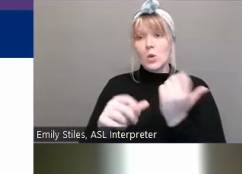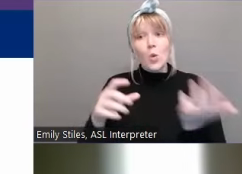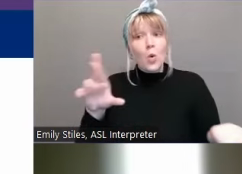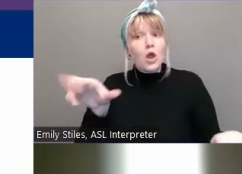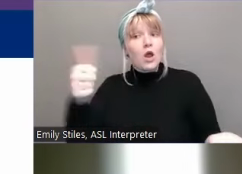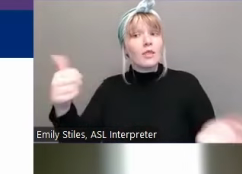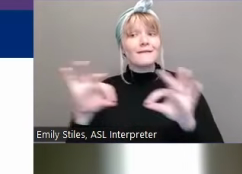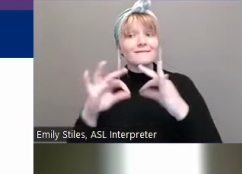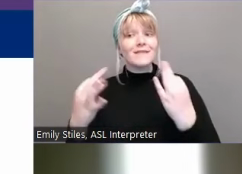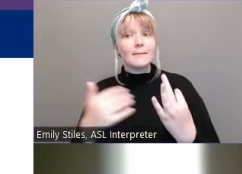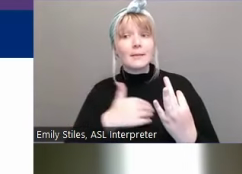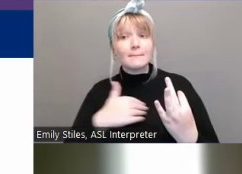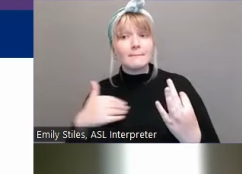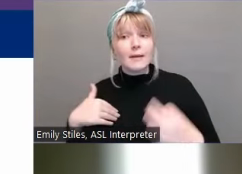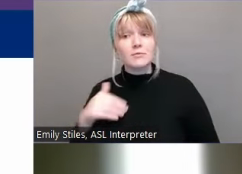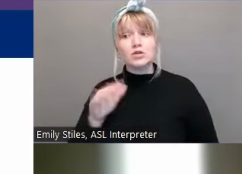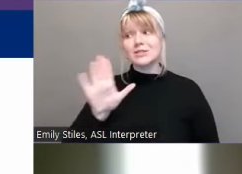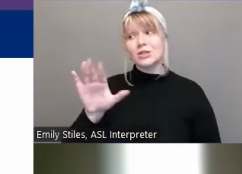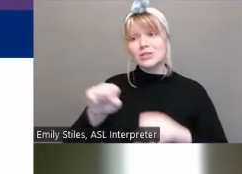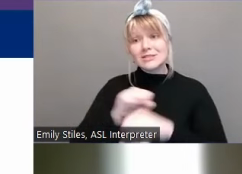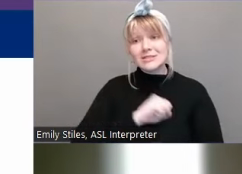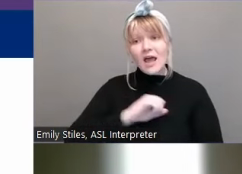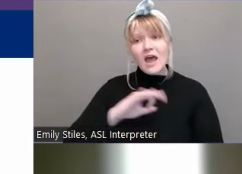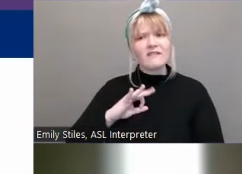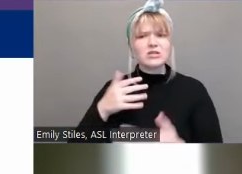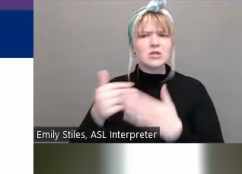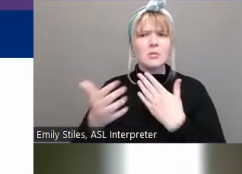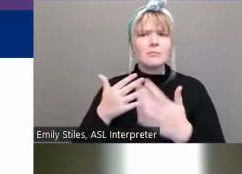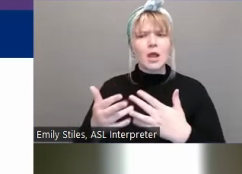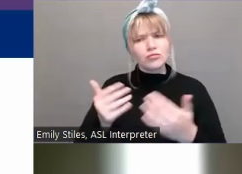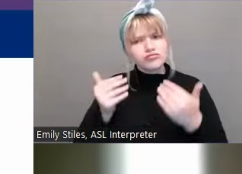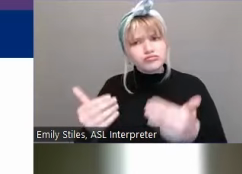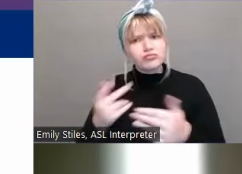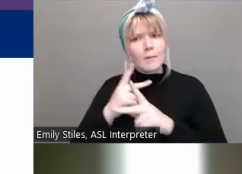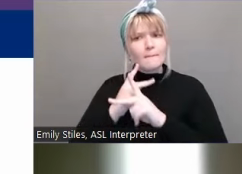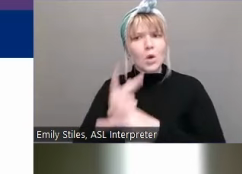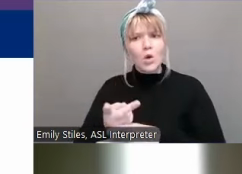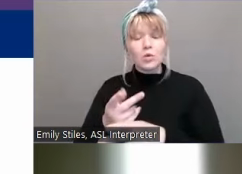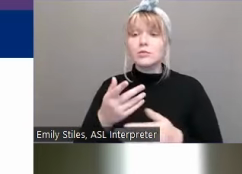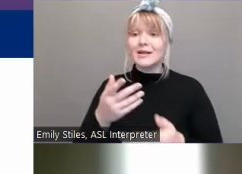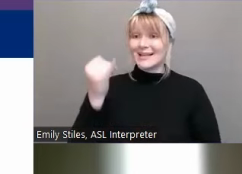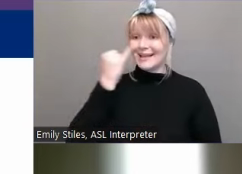they work with in order to help them—it does not matter to us as long as the AT is applicable.